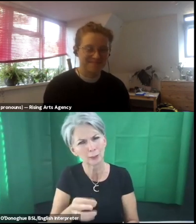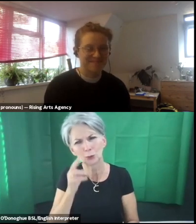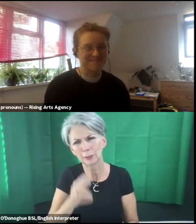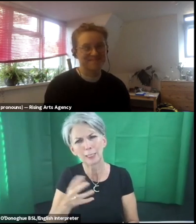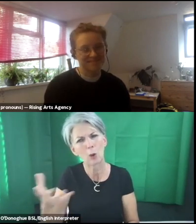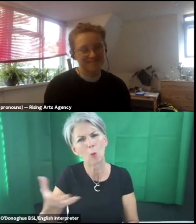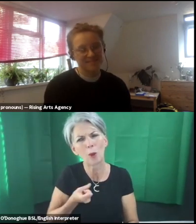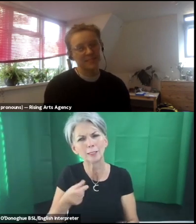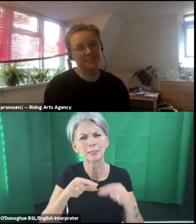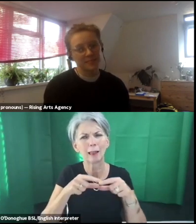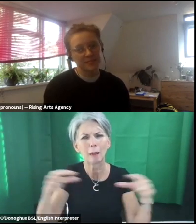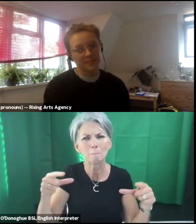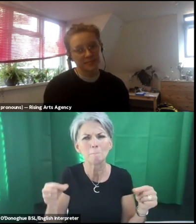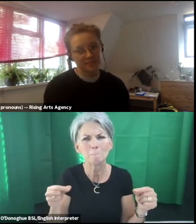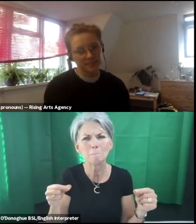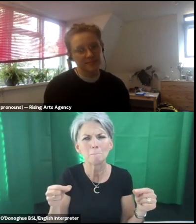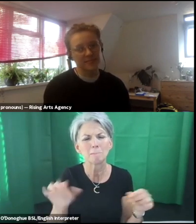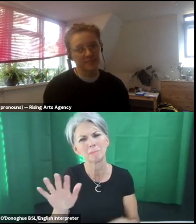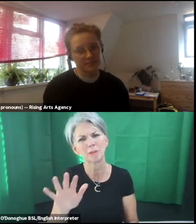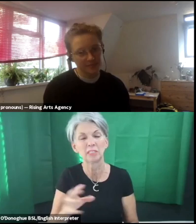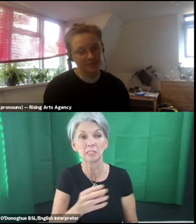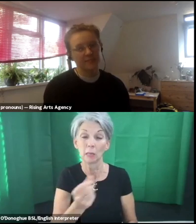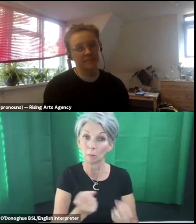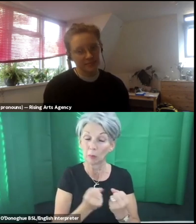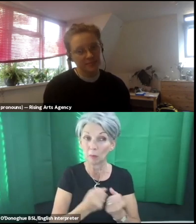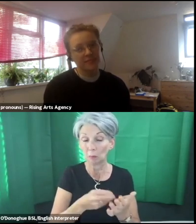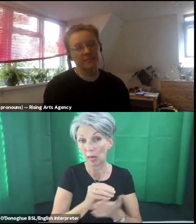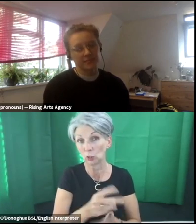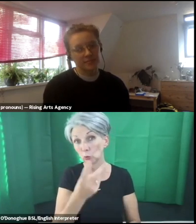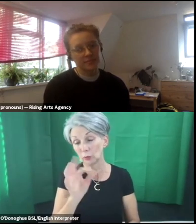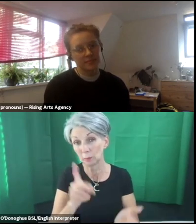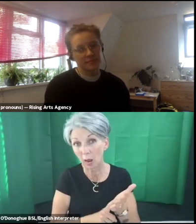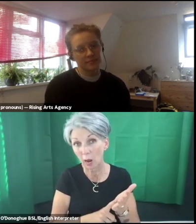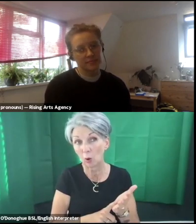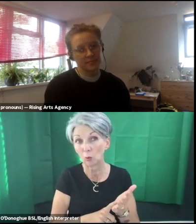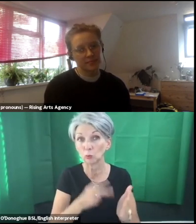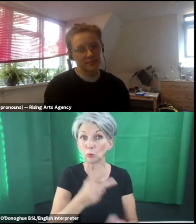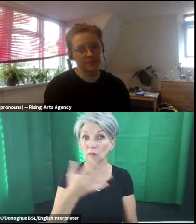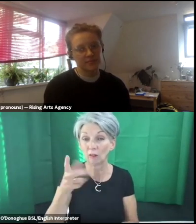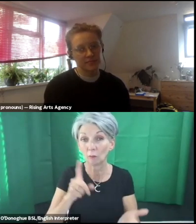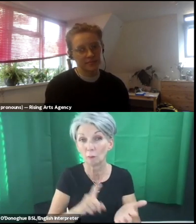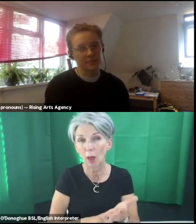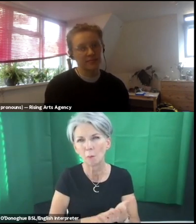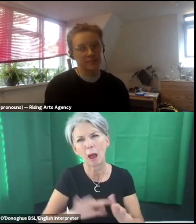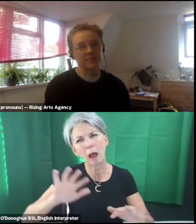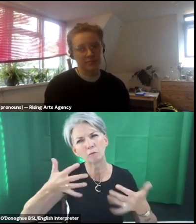us, we do have some wealthier people that are paying £20, £25 a month. But I think the average is probably about £8/£9- or something like that anyway.